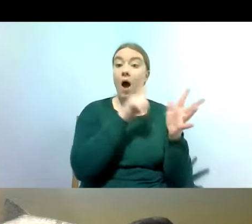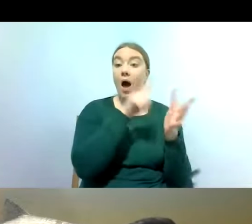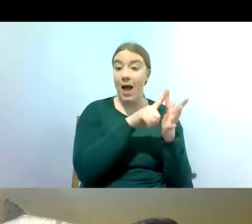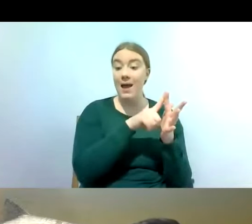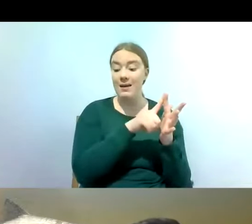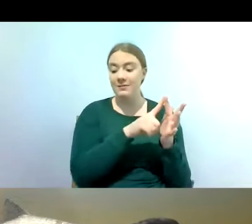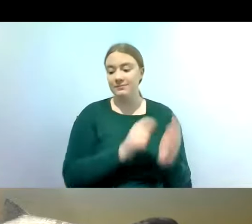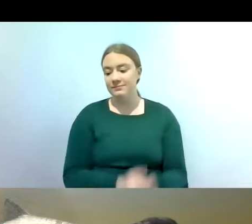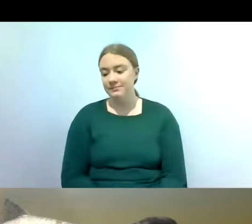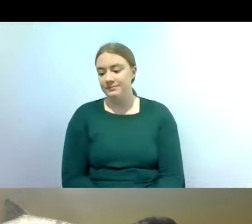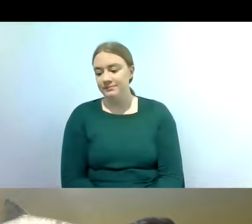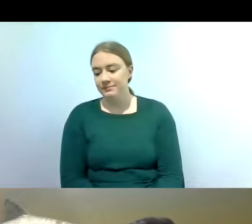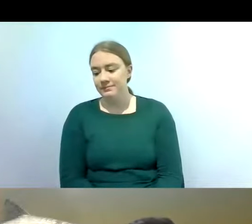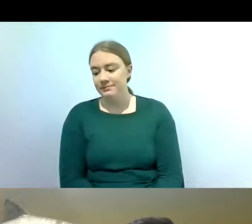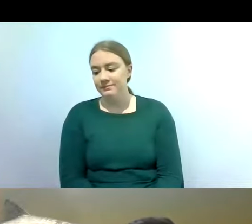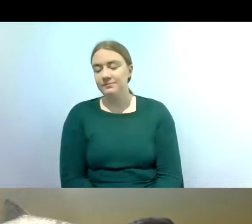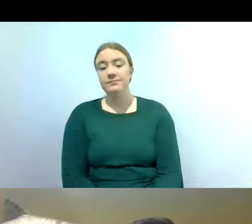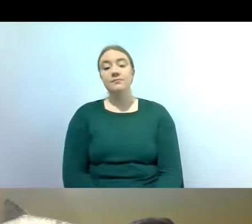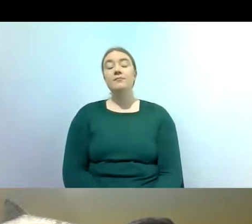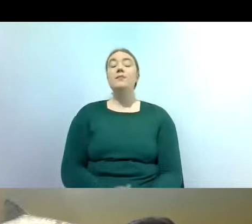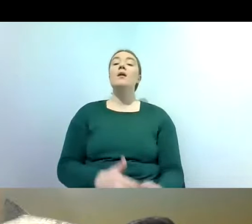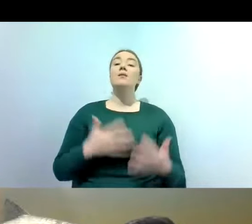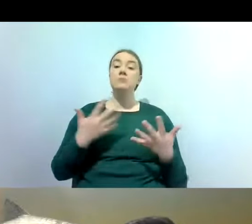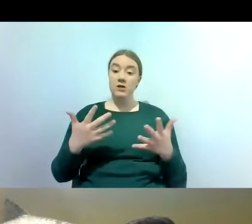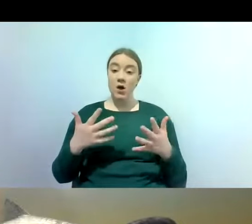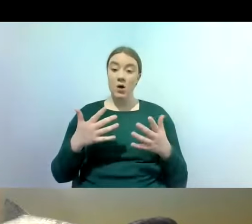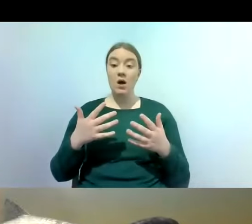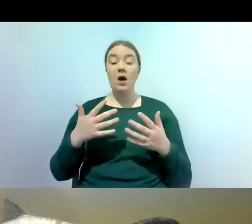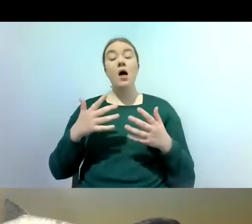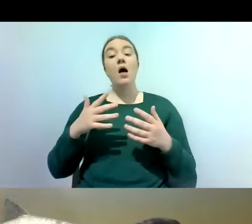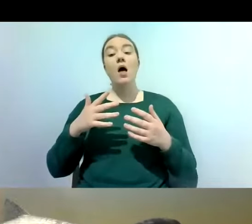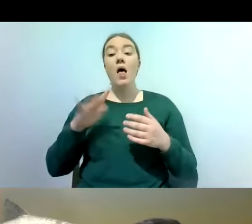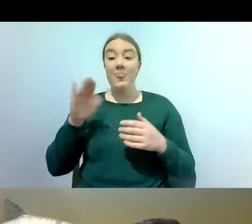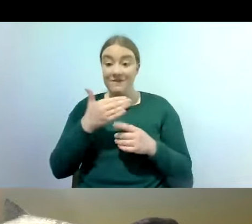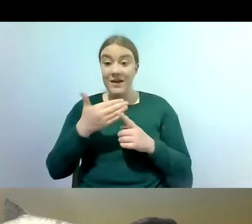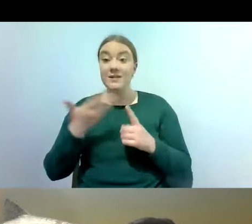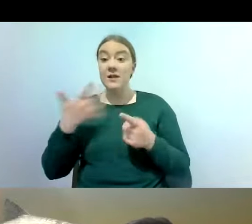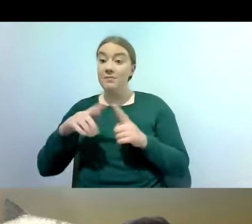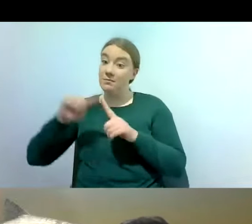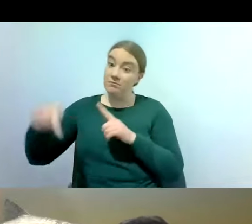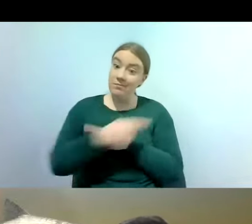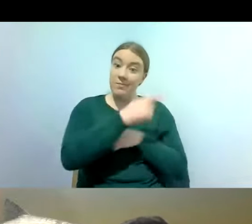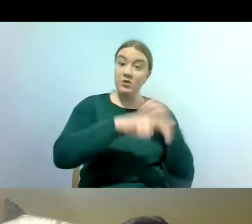um and the the fish that returned from from ireland gave us a minimum movement distance